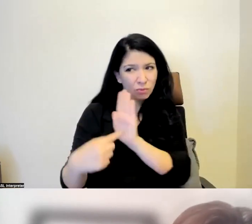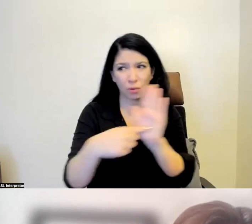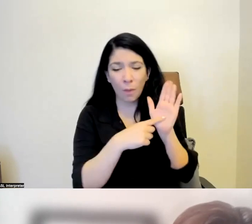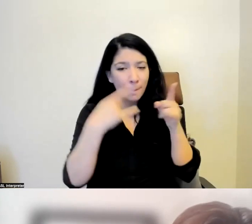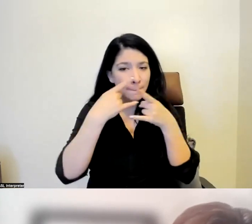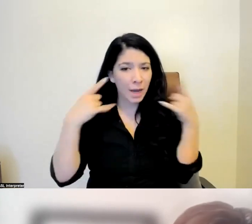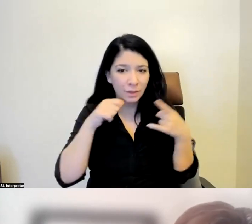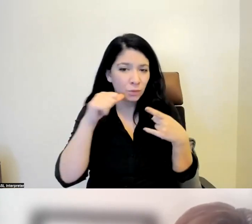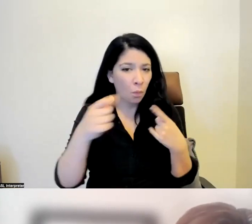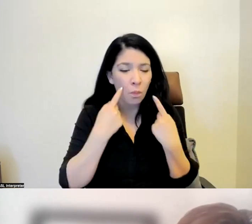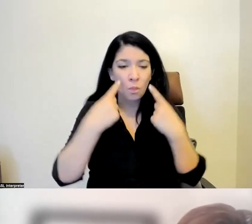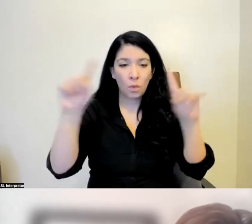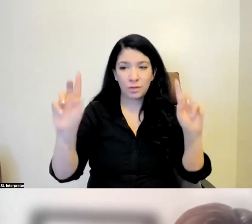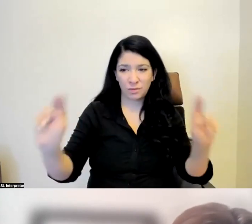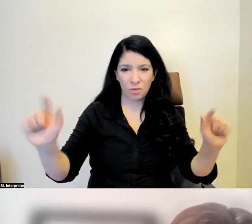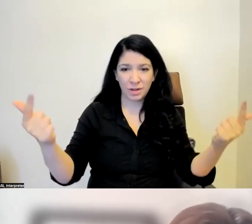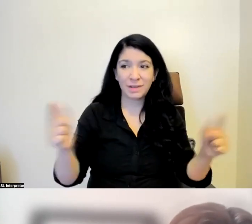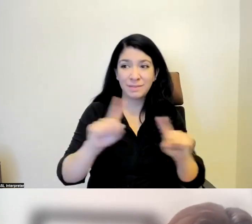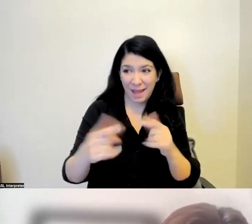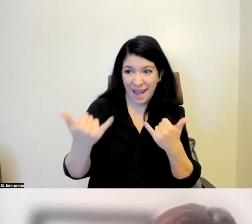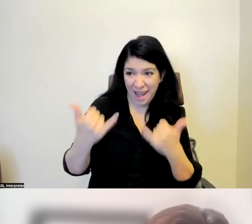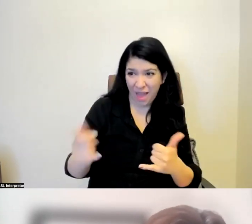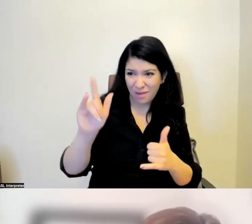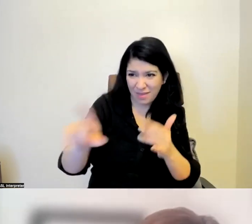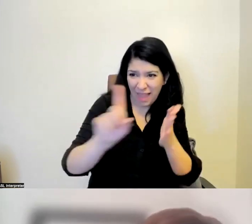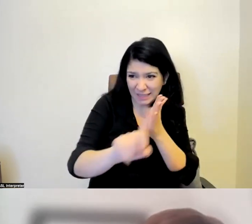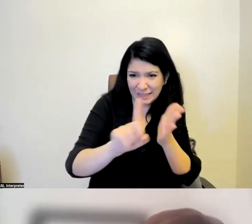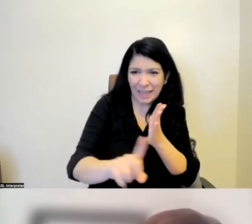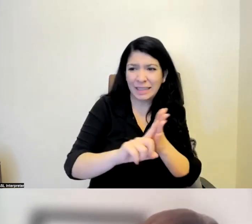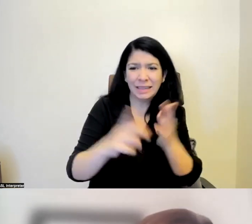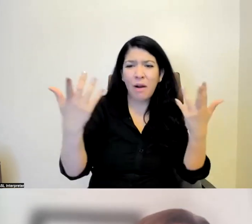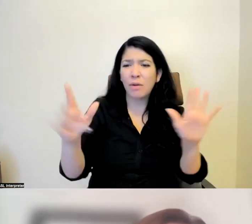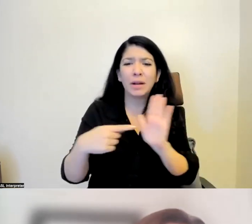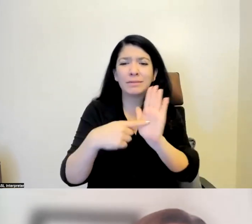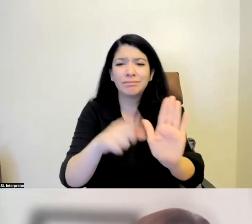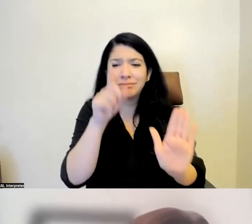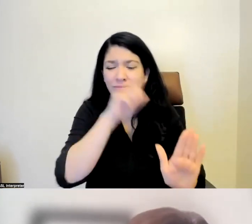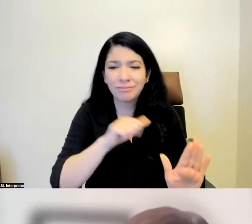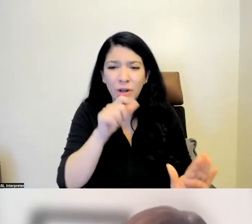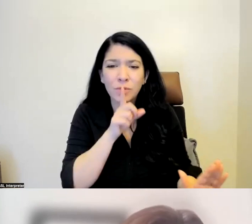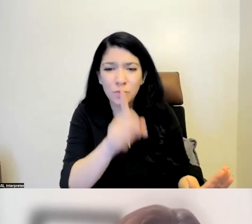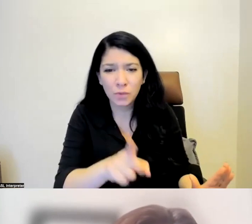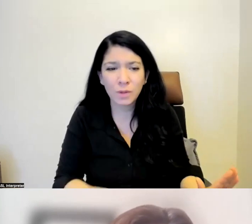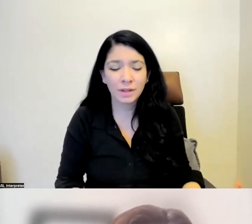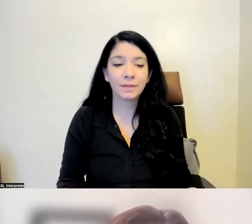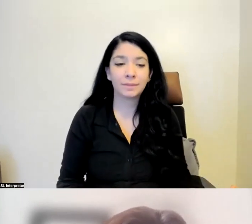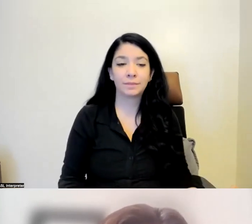study has been very much debunked. The Cochrane Study. And not only has it been debunked by the